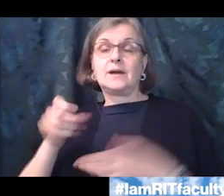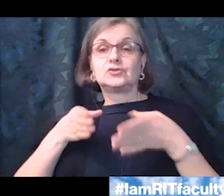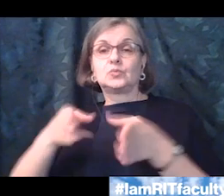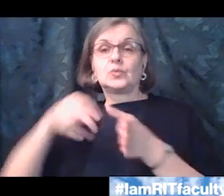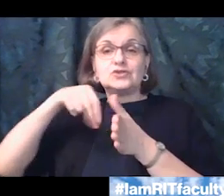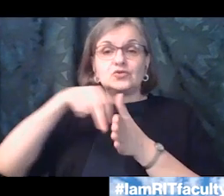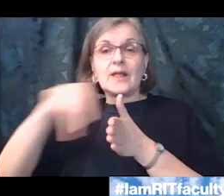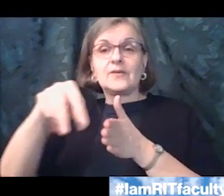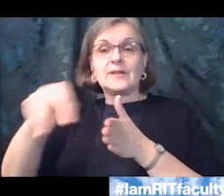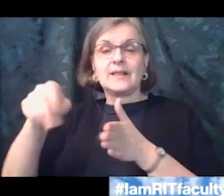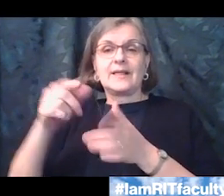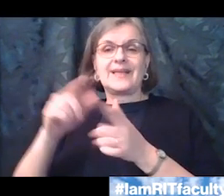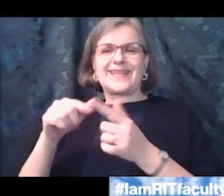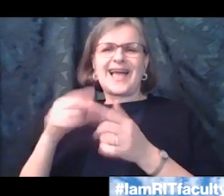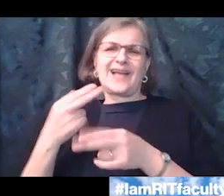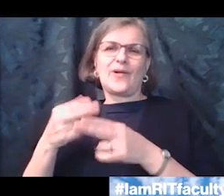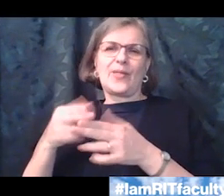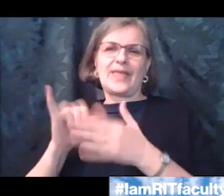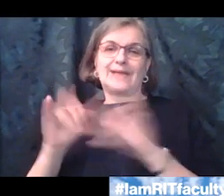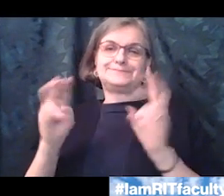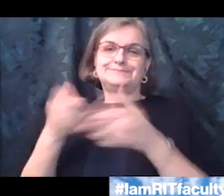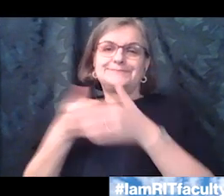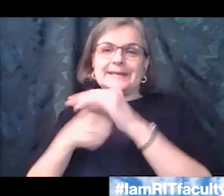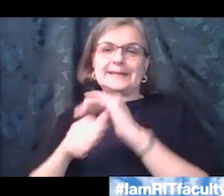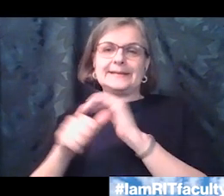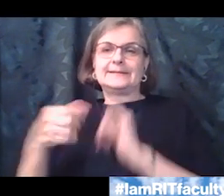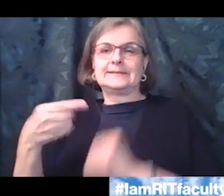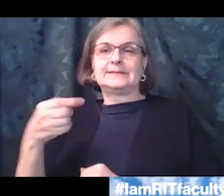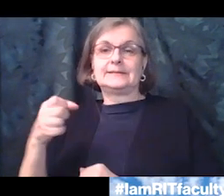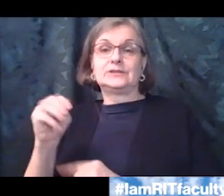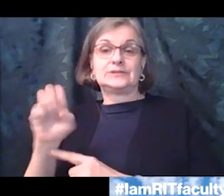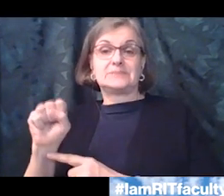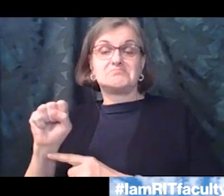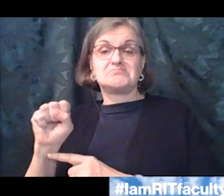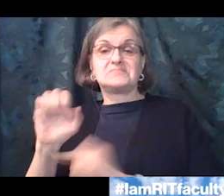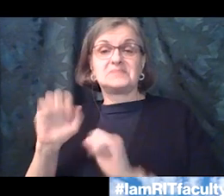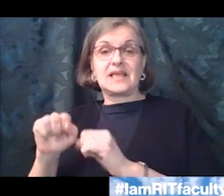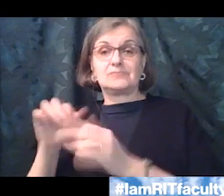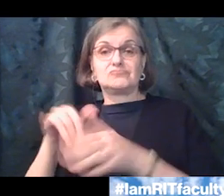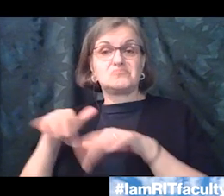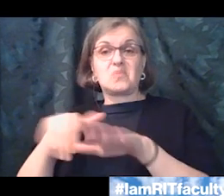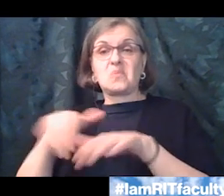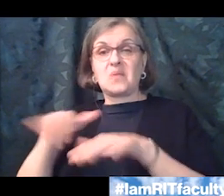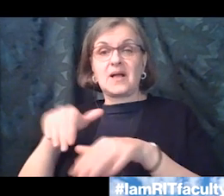I call them hidden gems, and you can walk to those areas. On a daily basis I run.